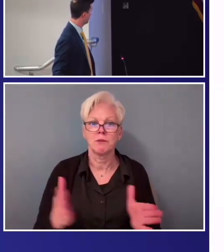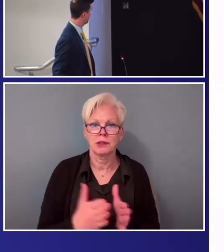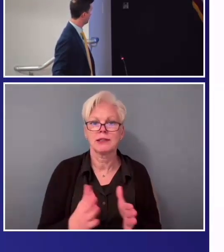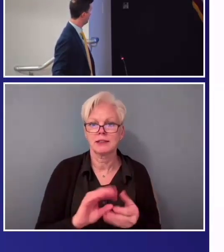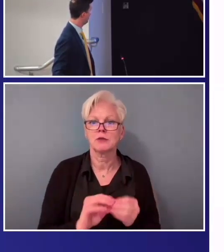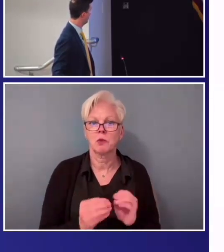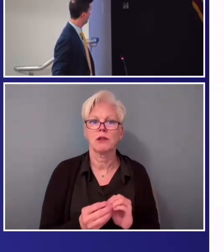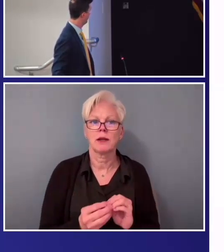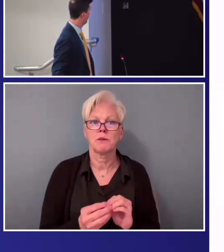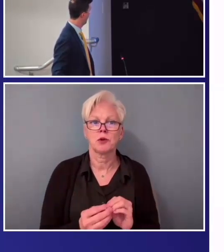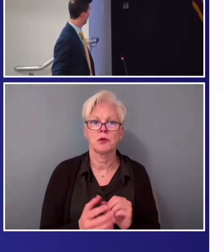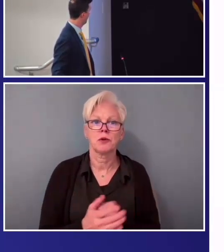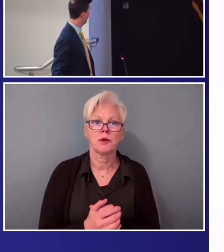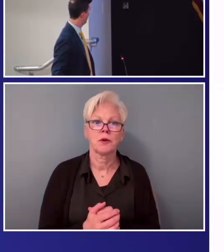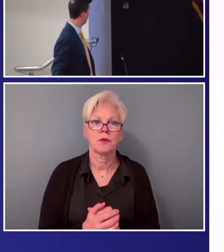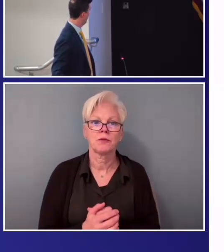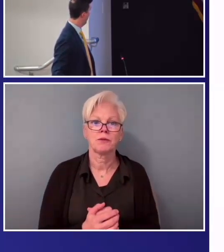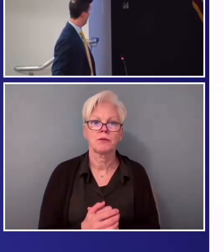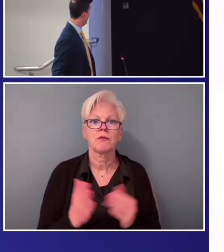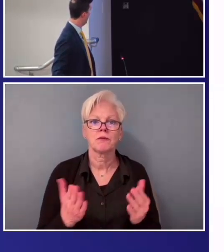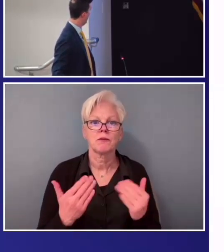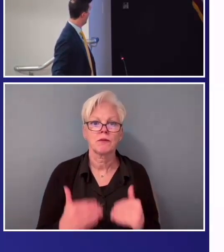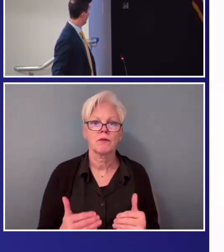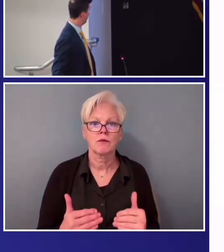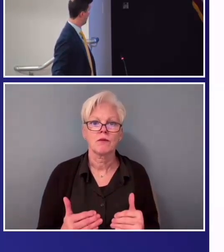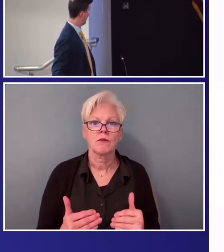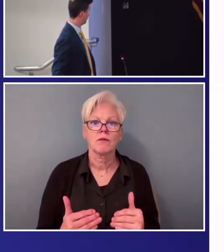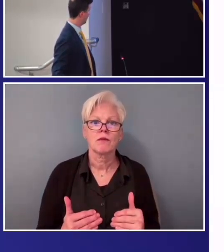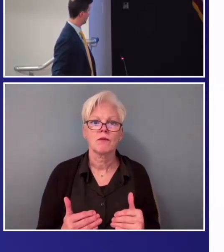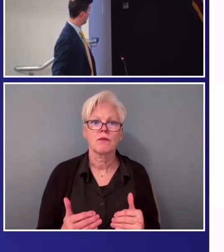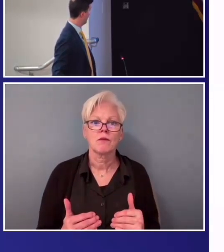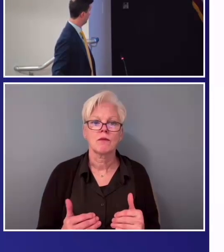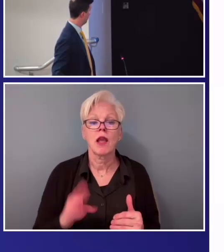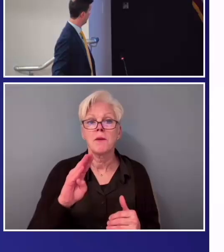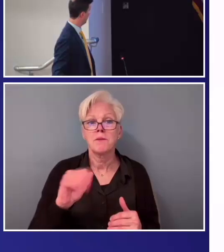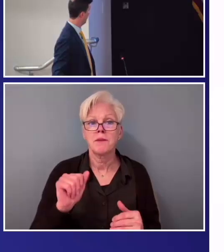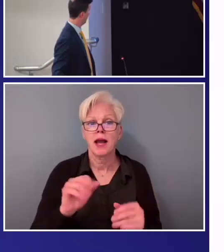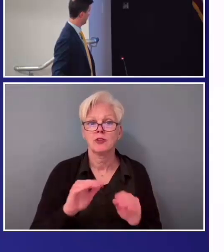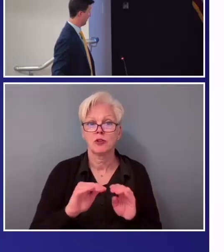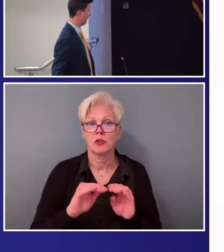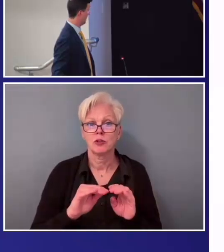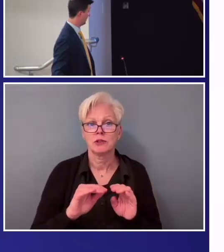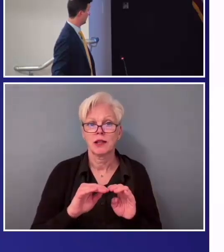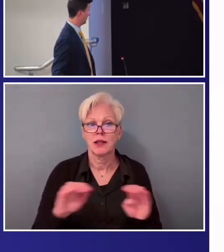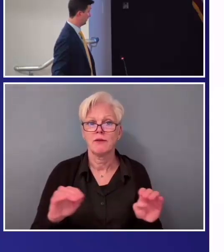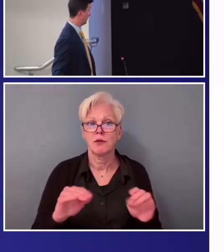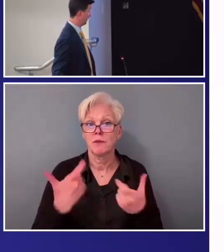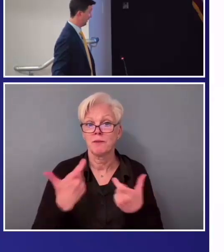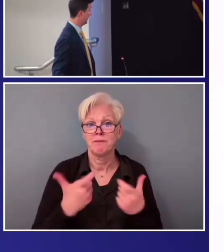please. At the bachelor's degree level, there's a big -- there's --